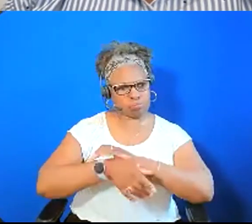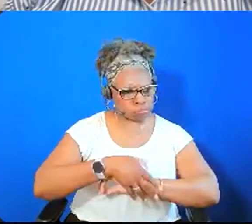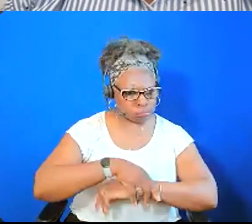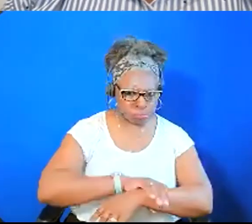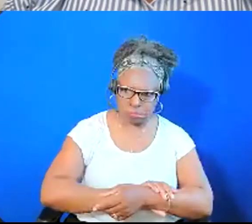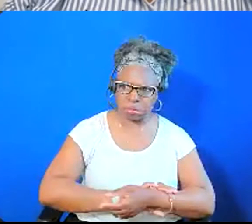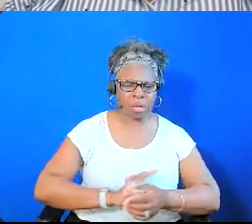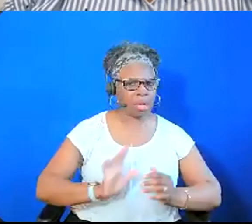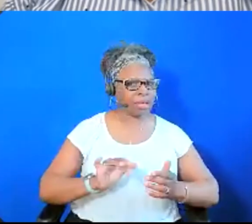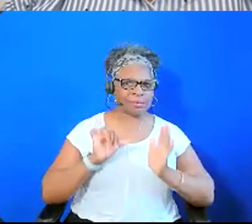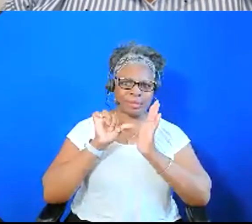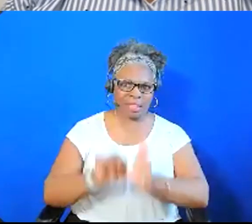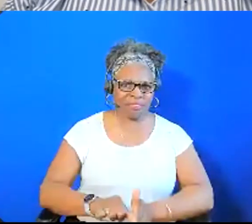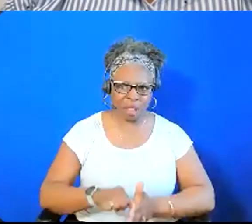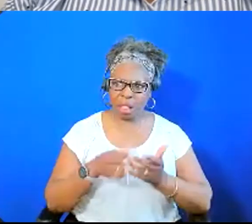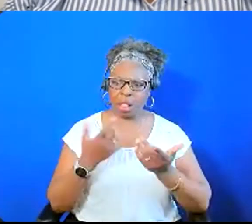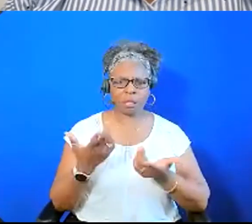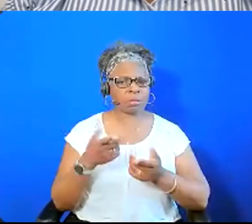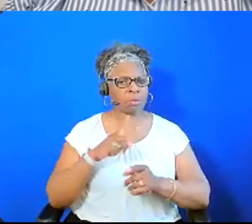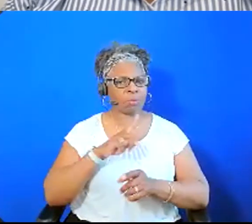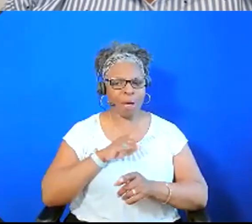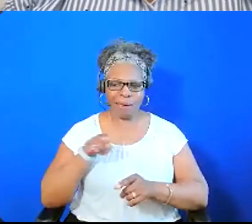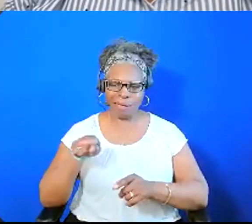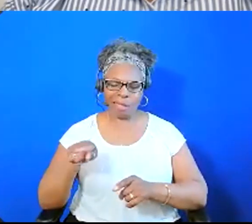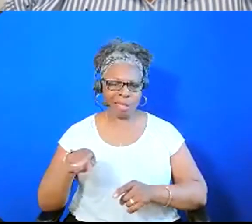And when they actually came, the photographer came to me and asked,